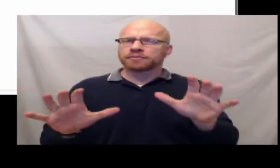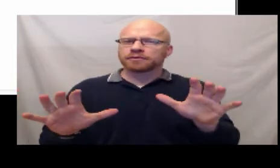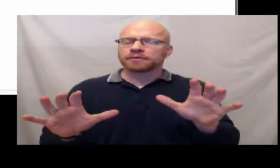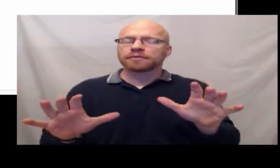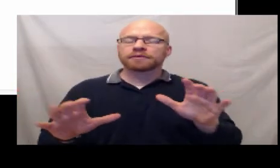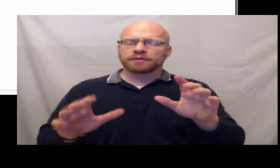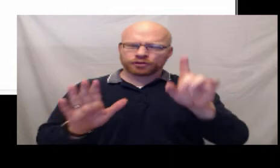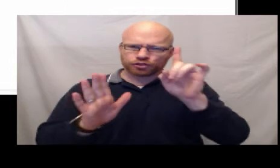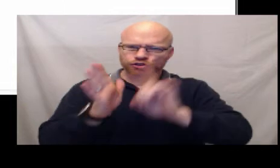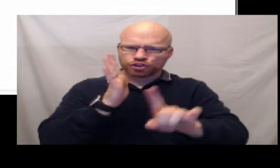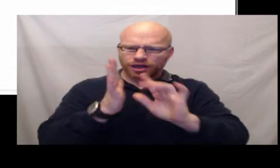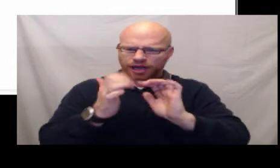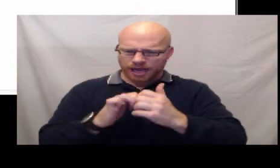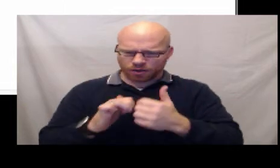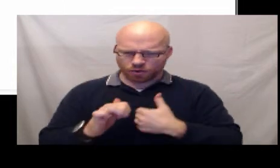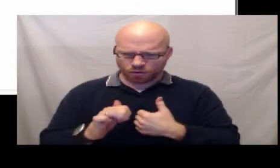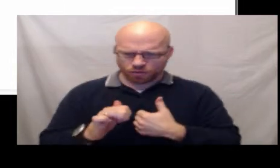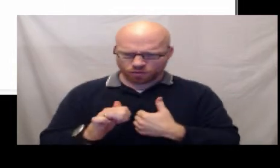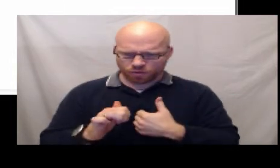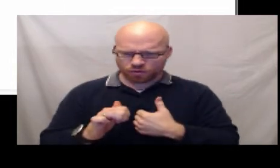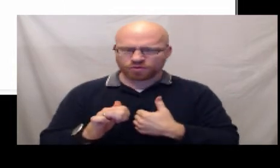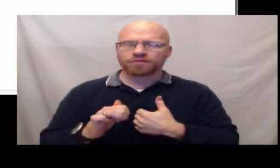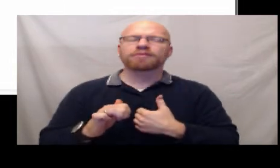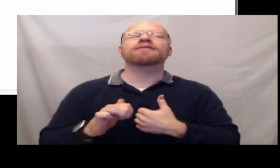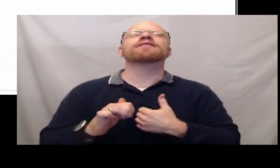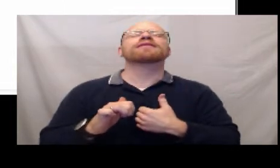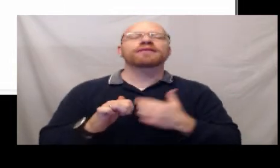we all can make mistakes. How am I going to check my work?